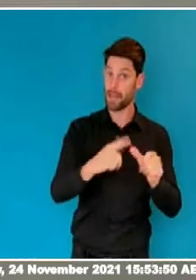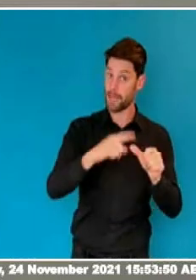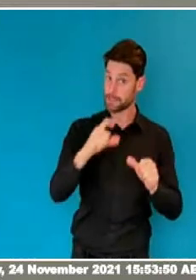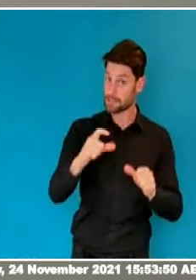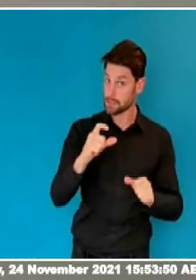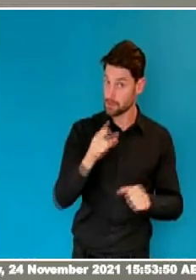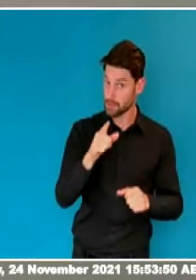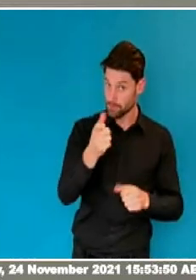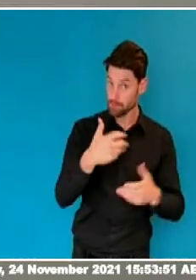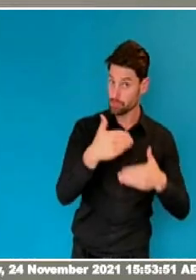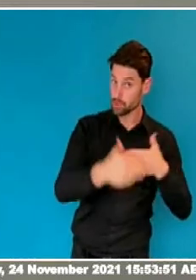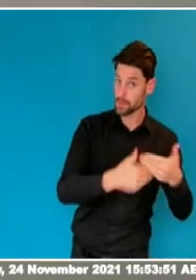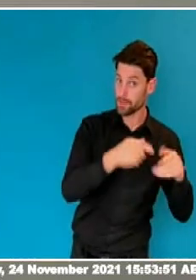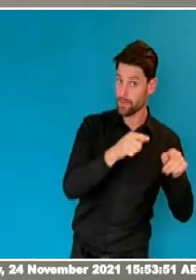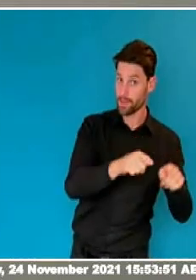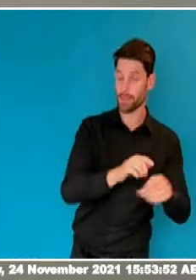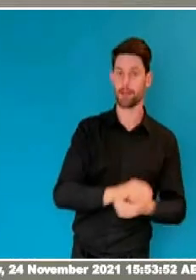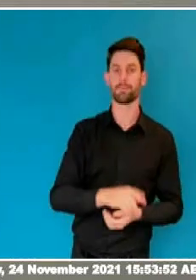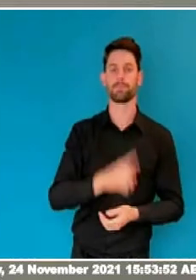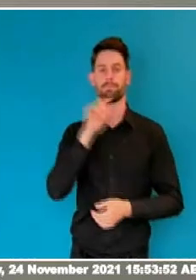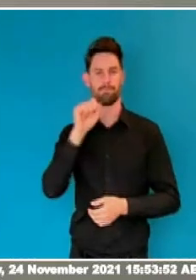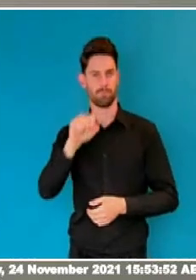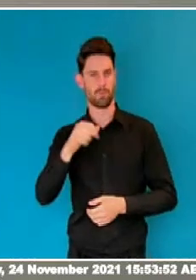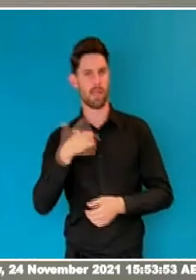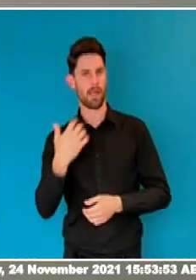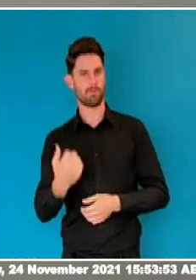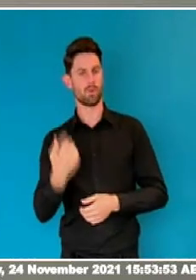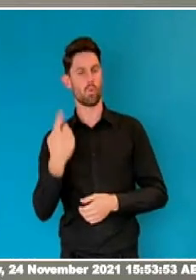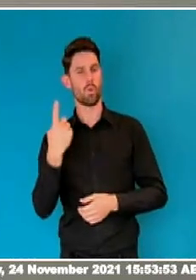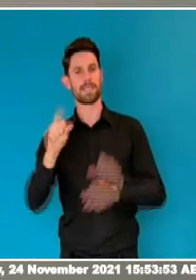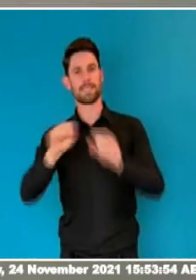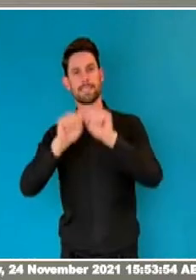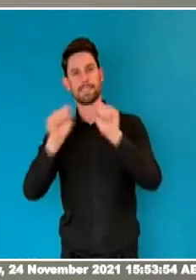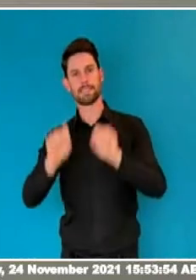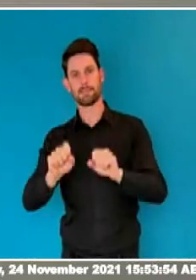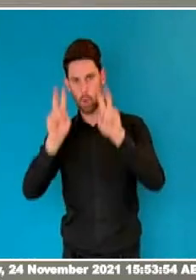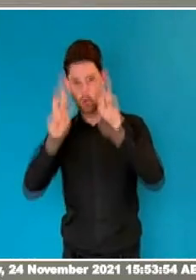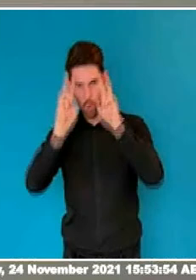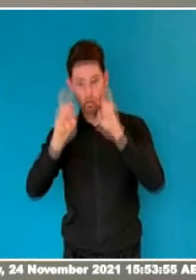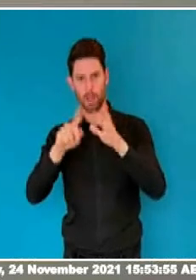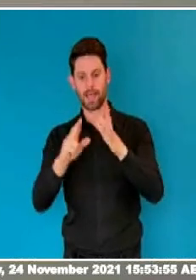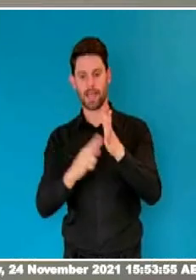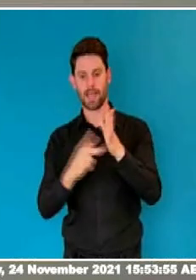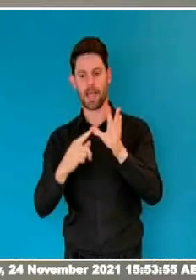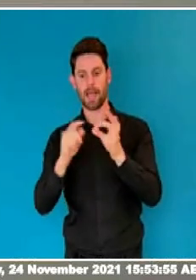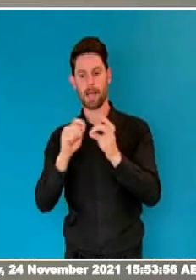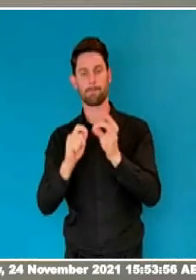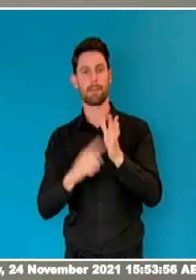We record incidents in a system called Enablium, and those safety statistics are